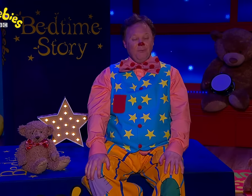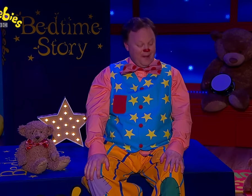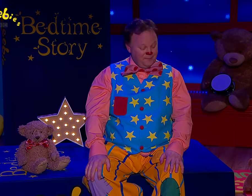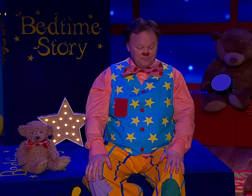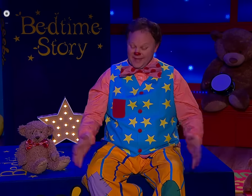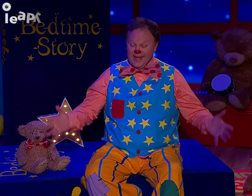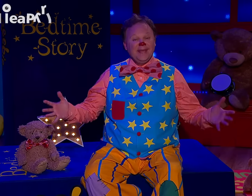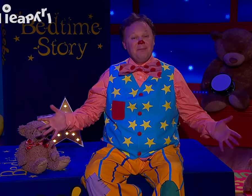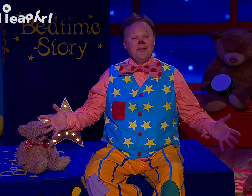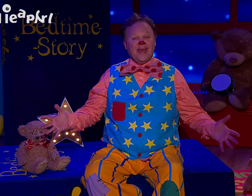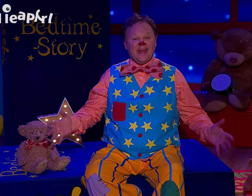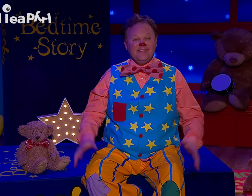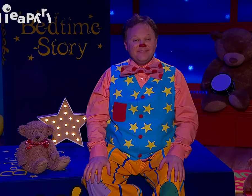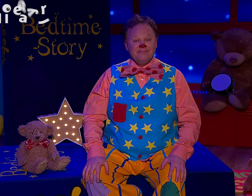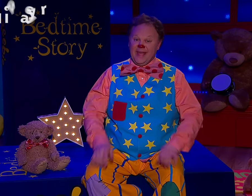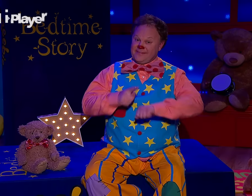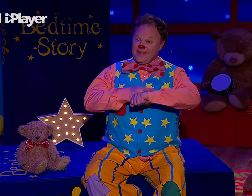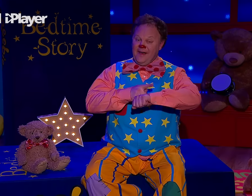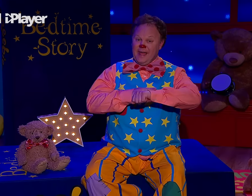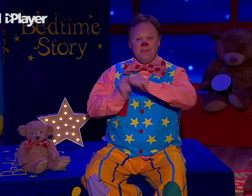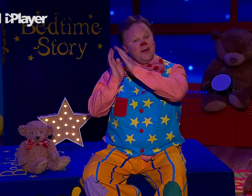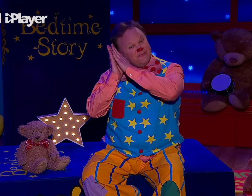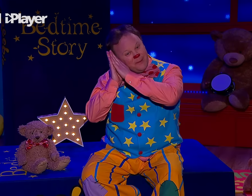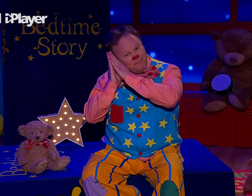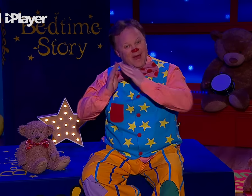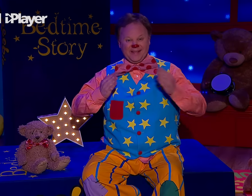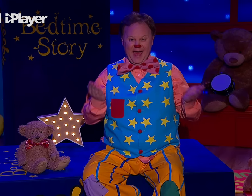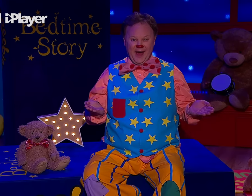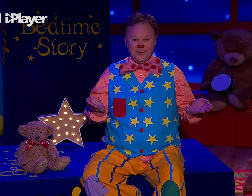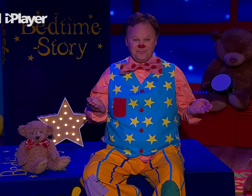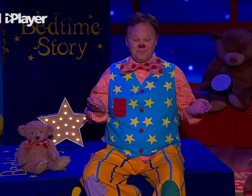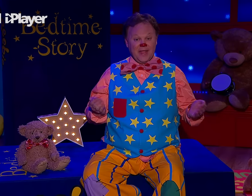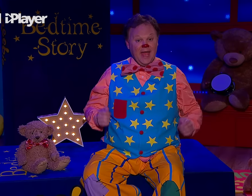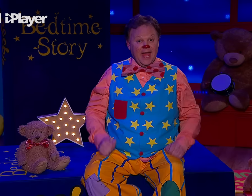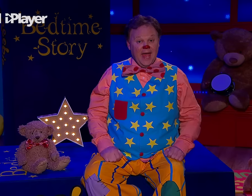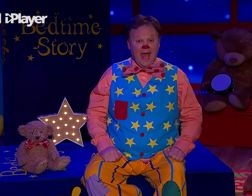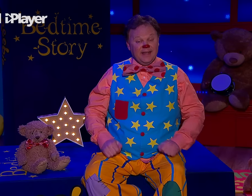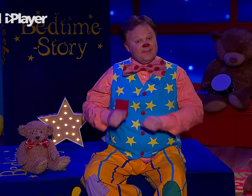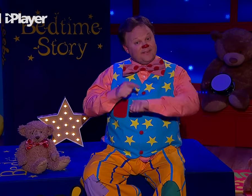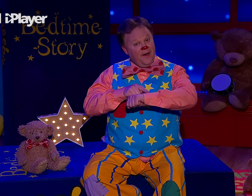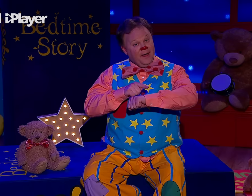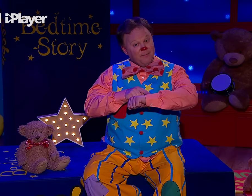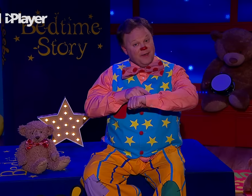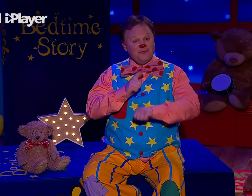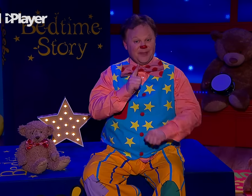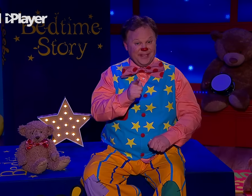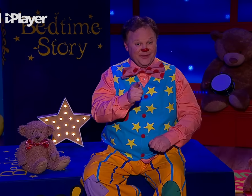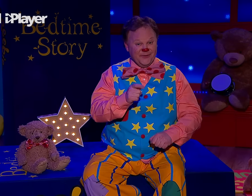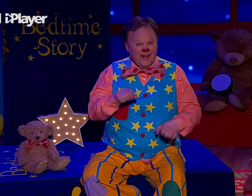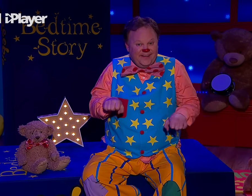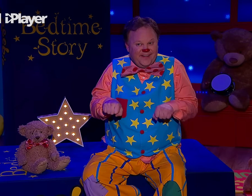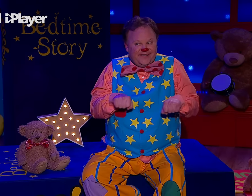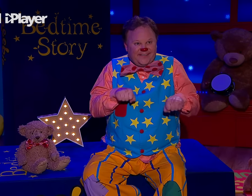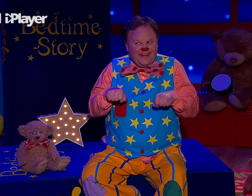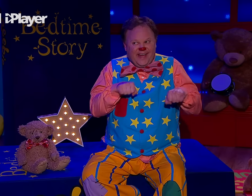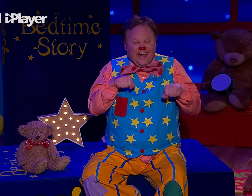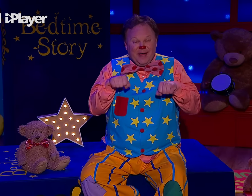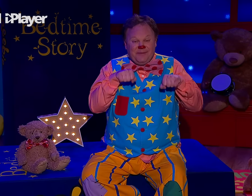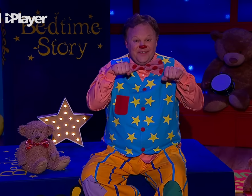well come on teddies it's time for bed now and it's time for you to snuggle up too